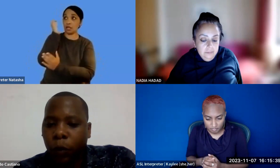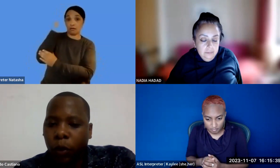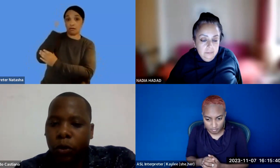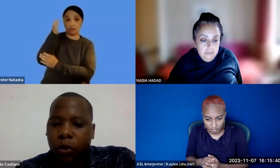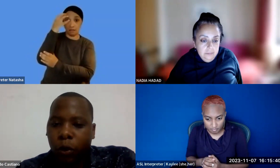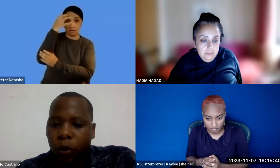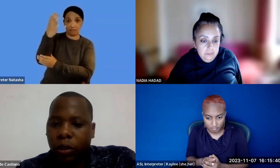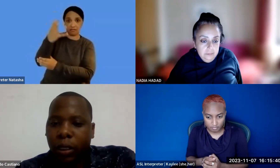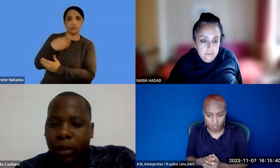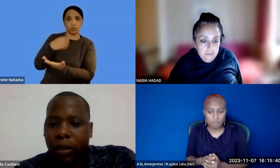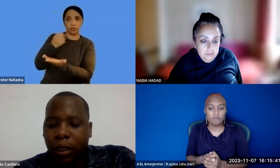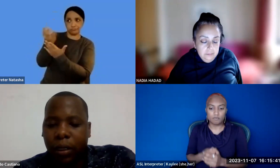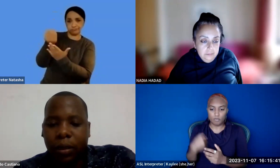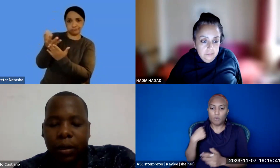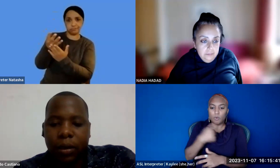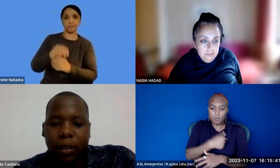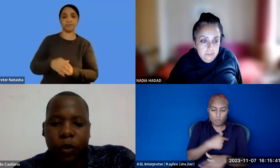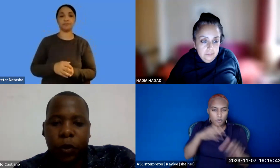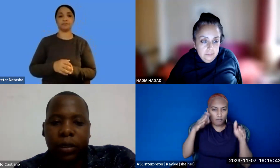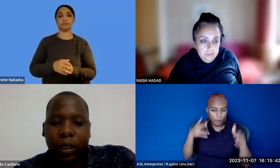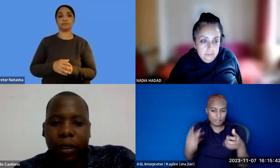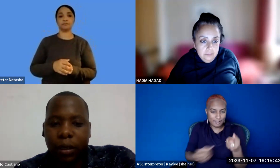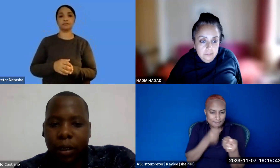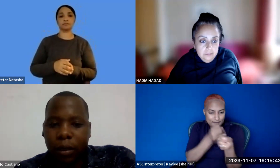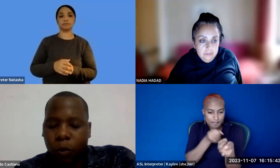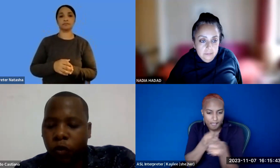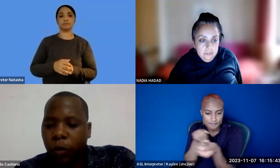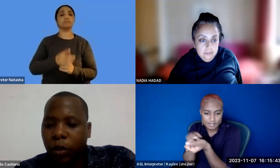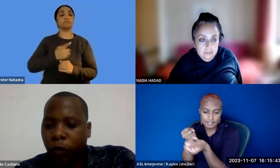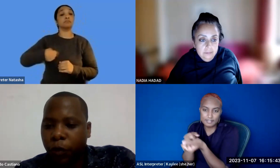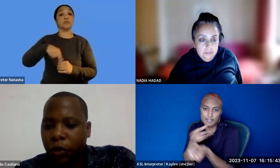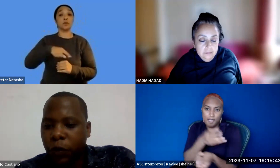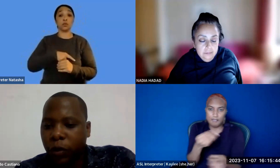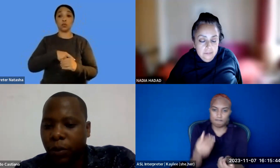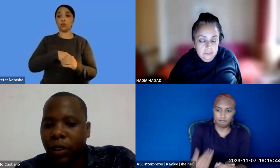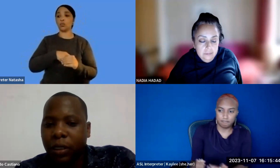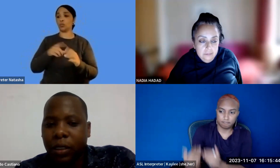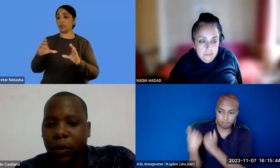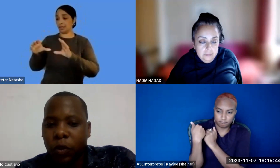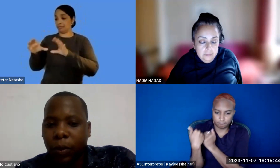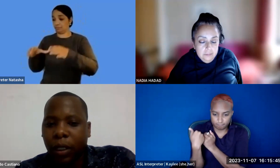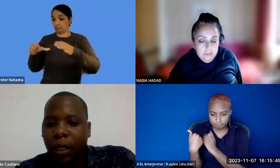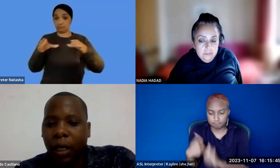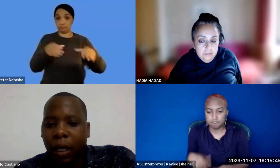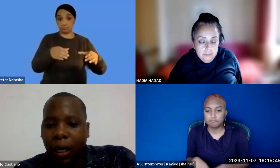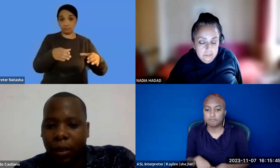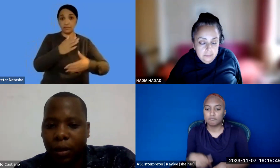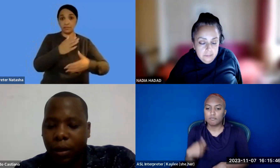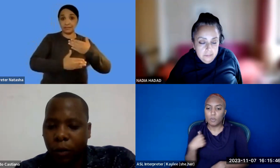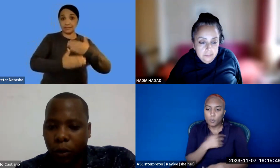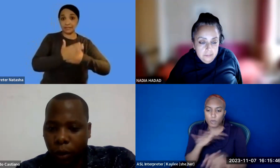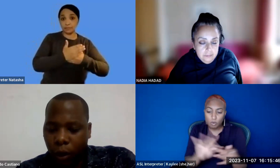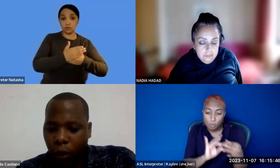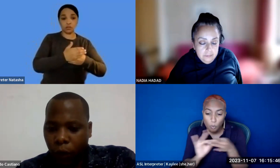We also coordinate and strengthen the movement of Persons with Disabilities in Mozambique.